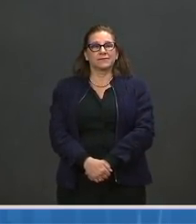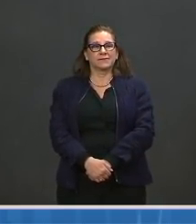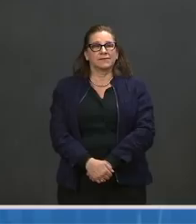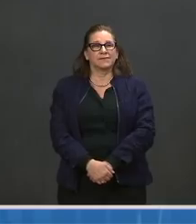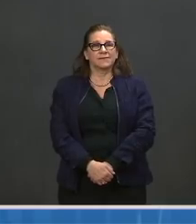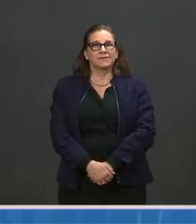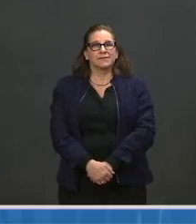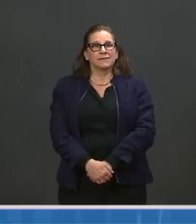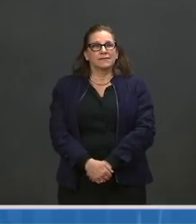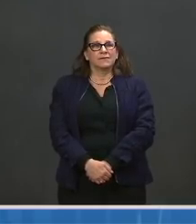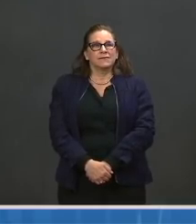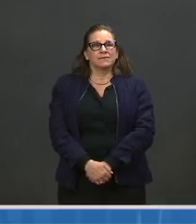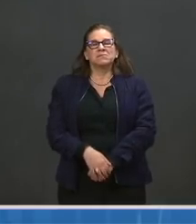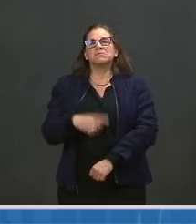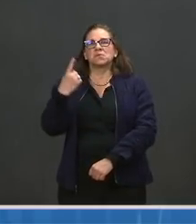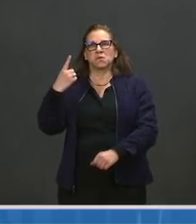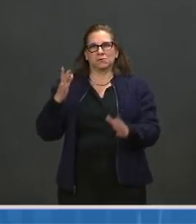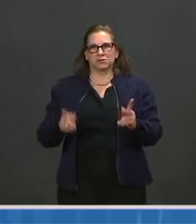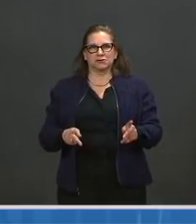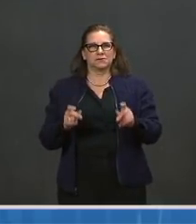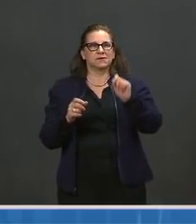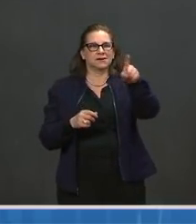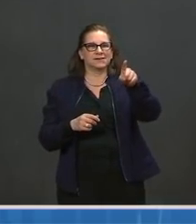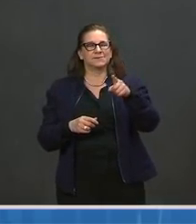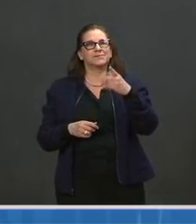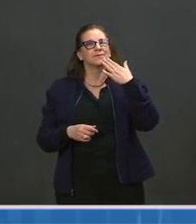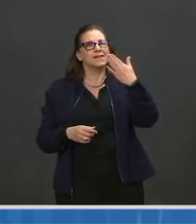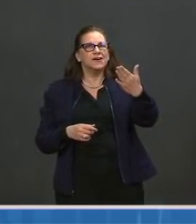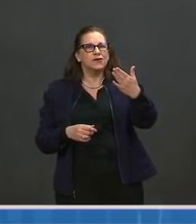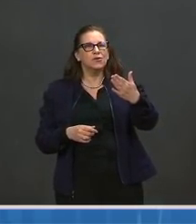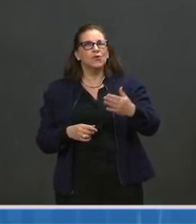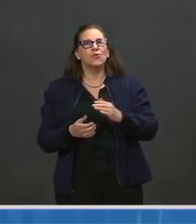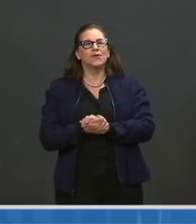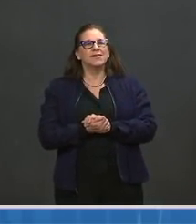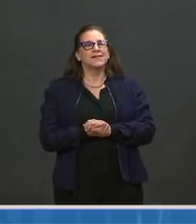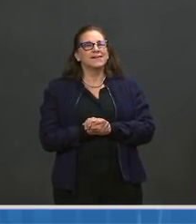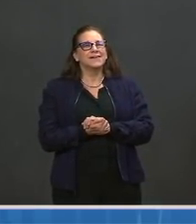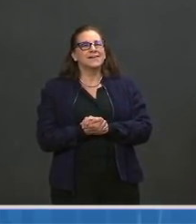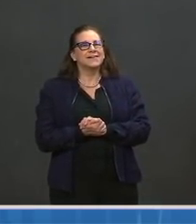The Press: Hey, thanks for doing the briefing, as always. First of all, I'm wondering, you know, we've been between 54-